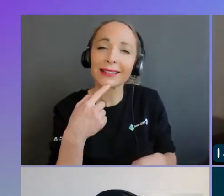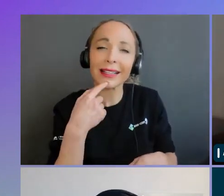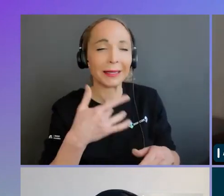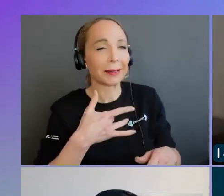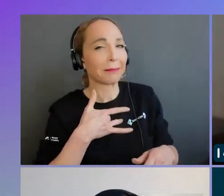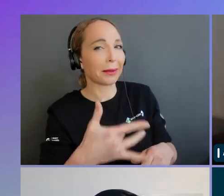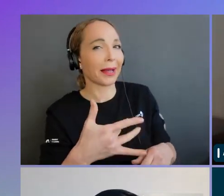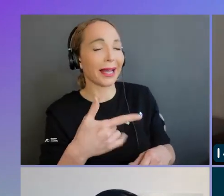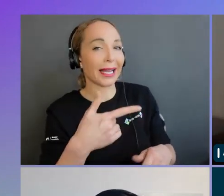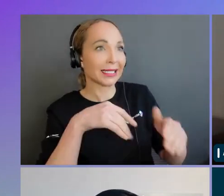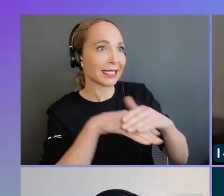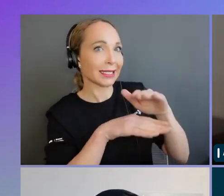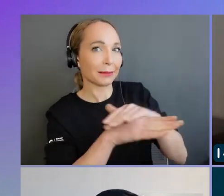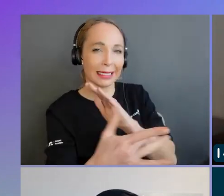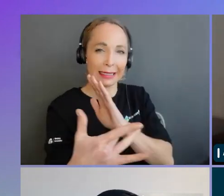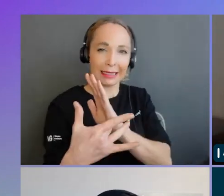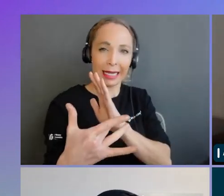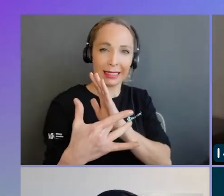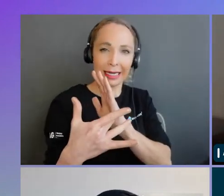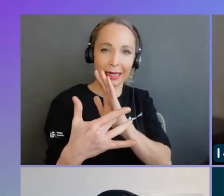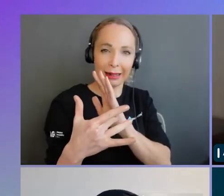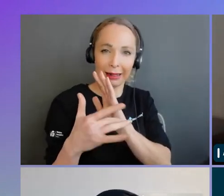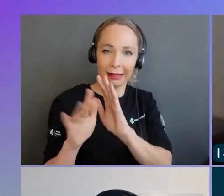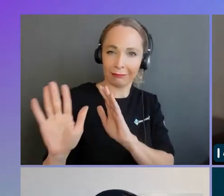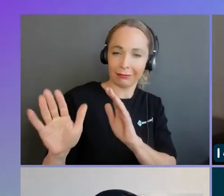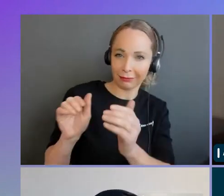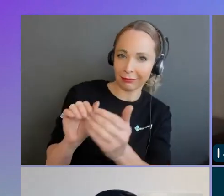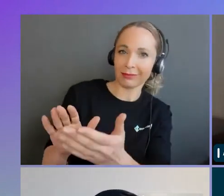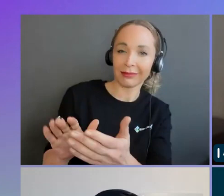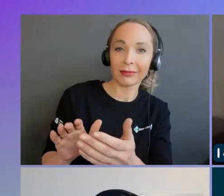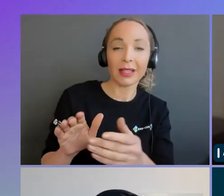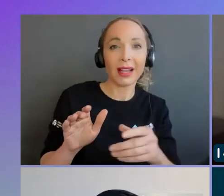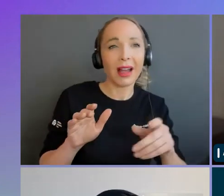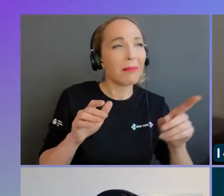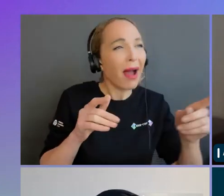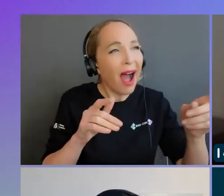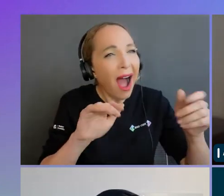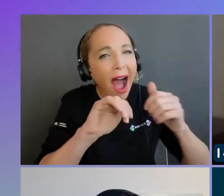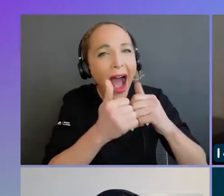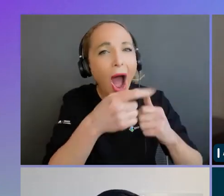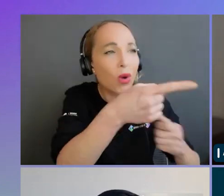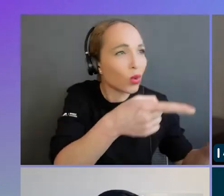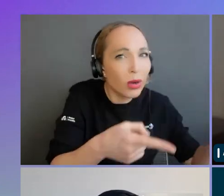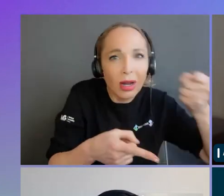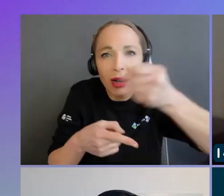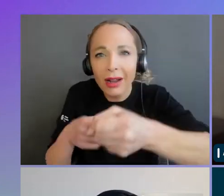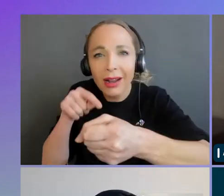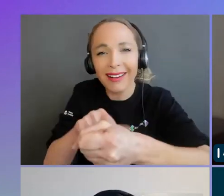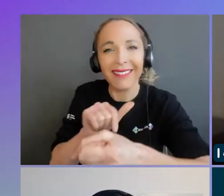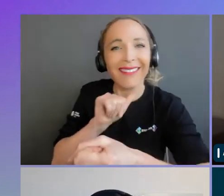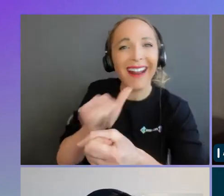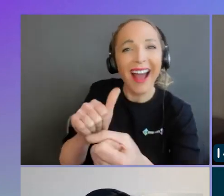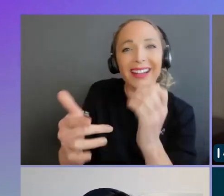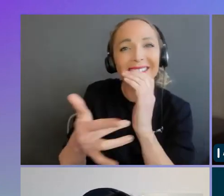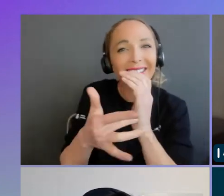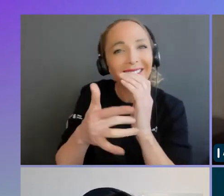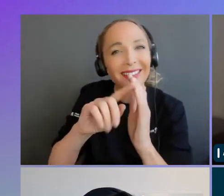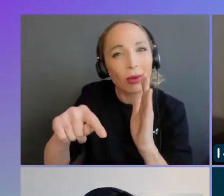non-technical roles involved in the effort and highlight the business case for such an endeavor? Yeah. So getting